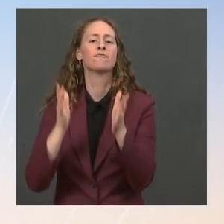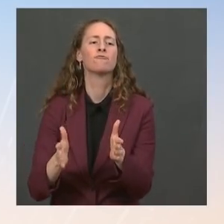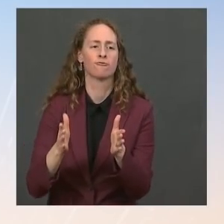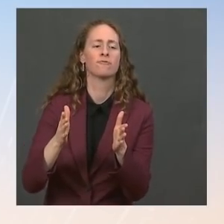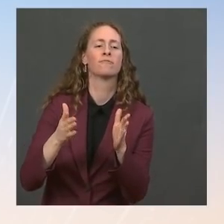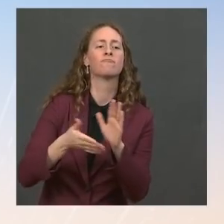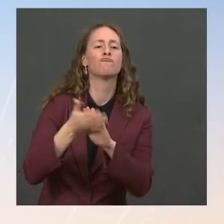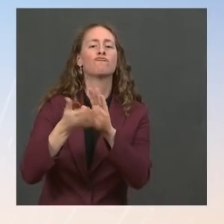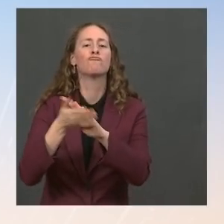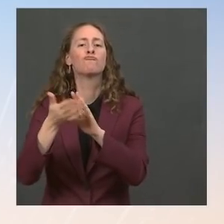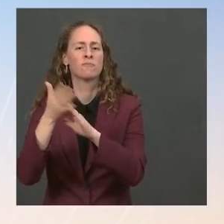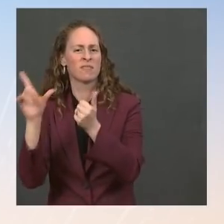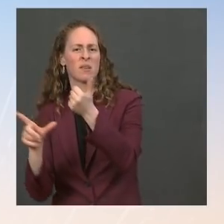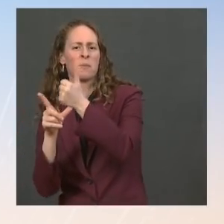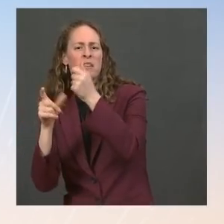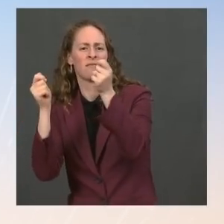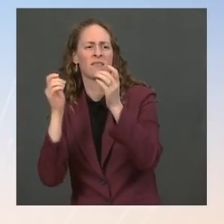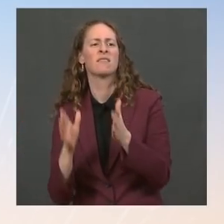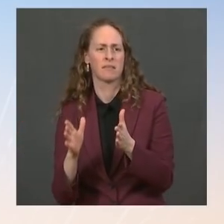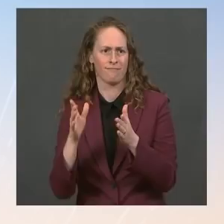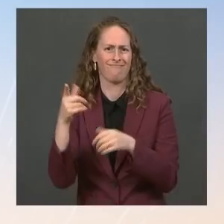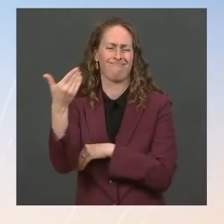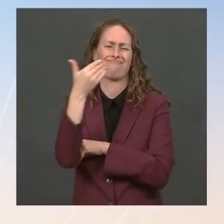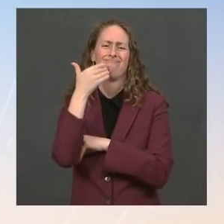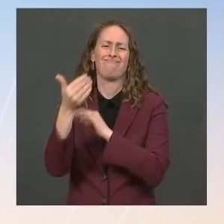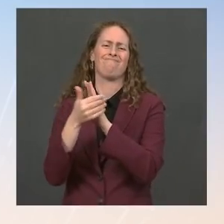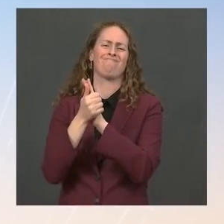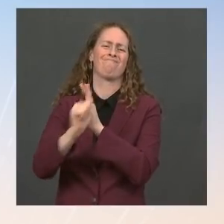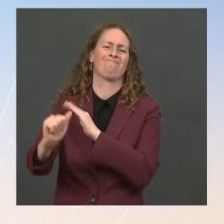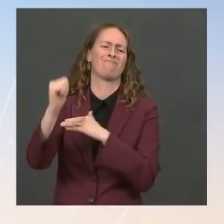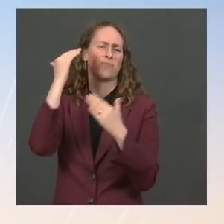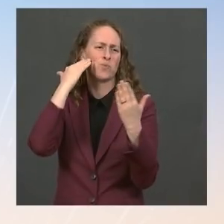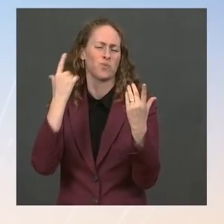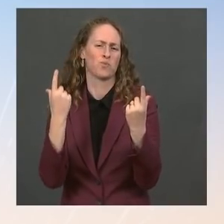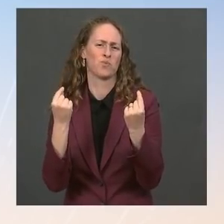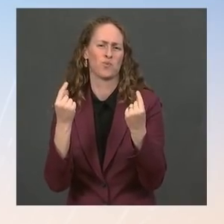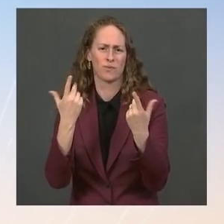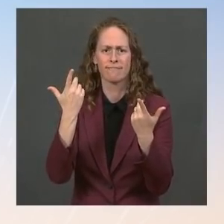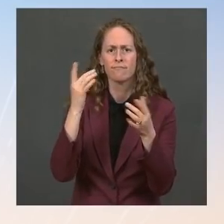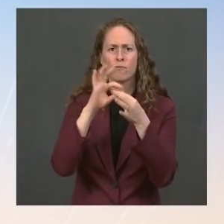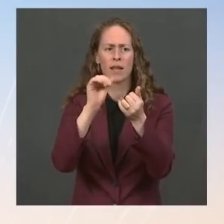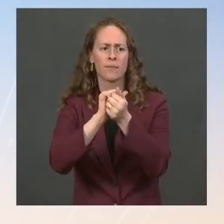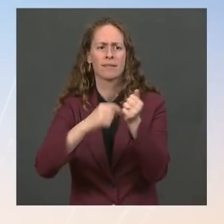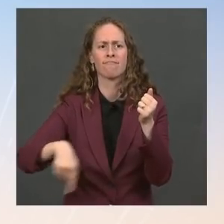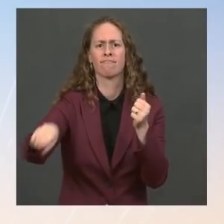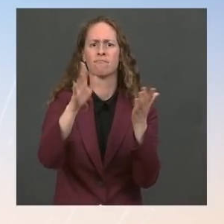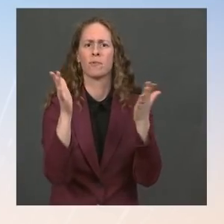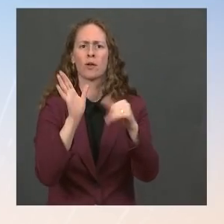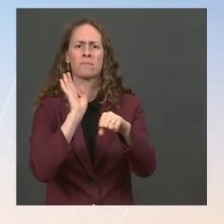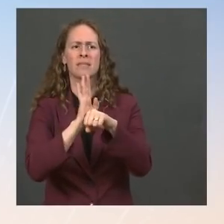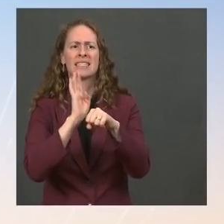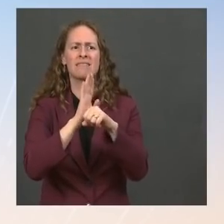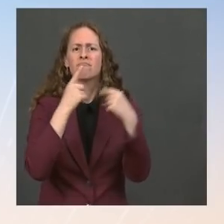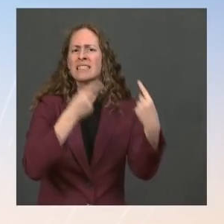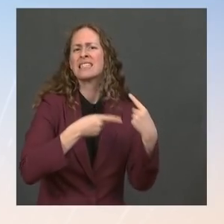which has been critical in providing relief to small businesses in the midst of the pandemic. He's lived the American Dream as an immigrant